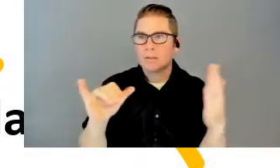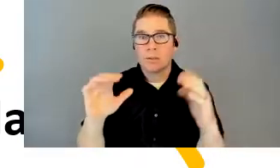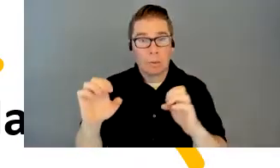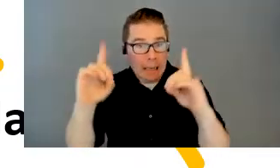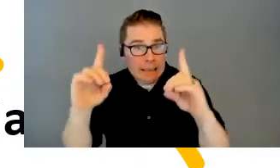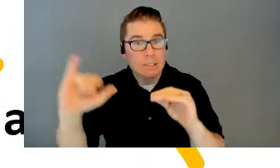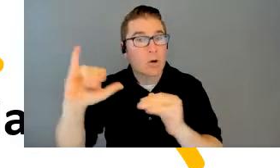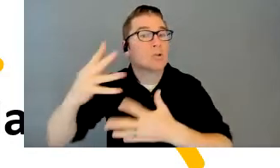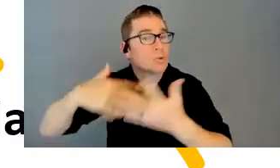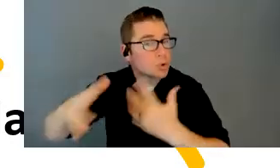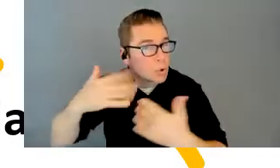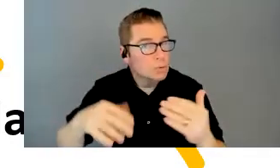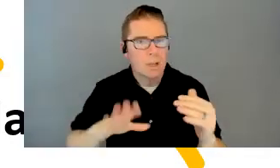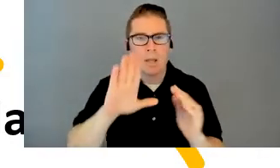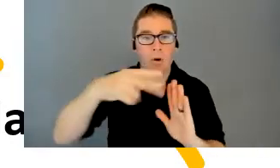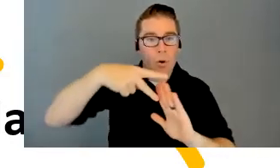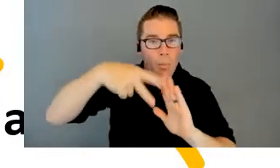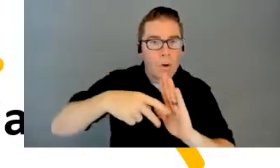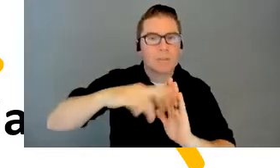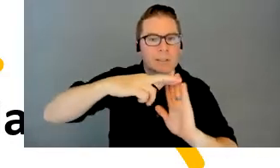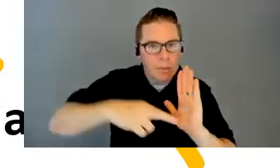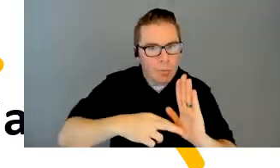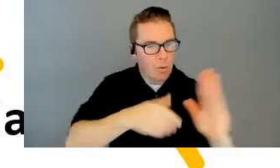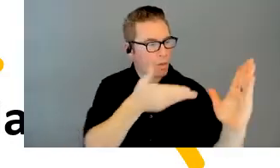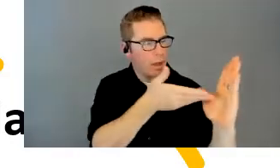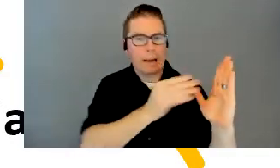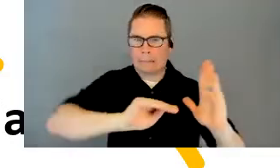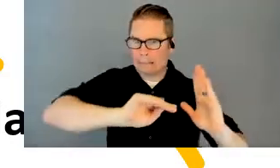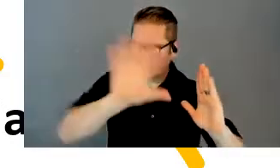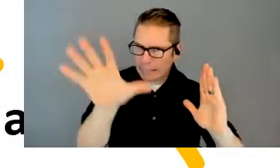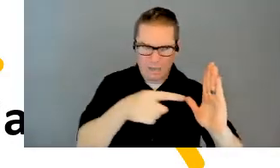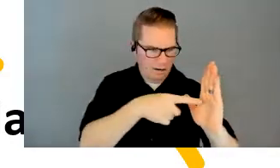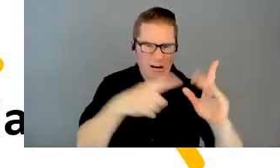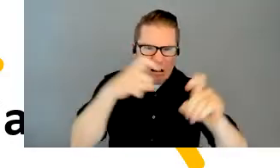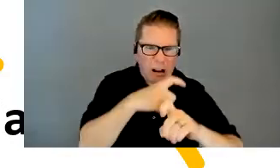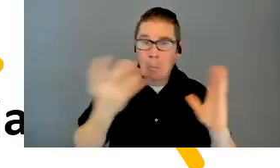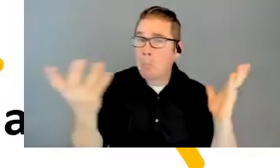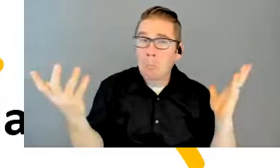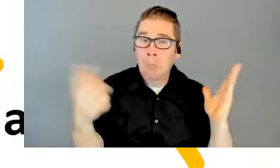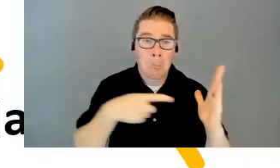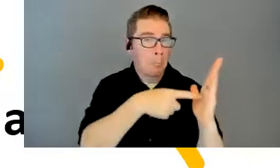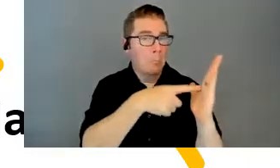and they're very clear and simple and stated simply and finally that your syllabi is connecting.